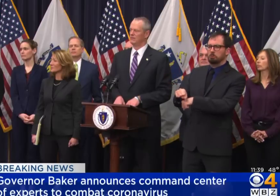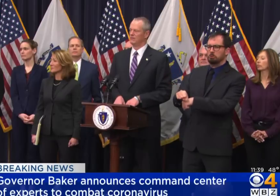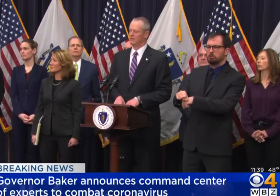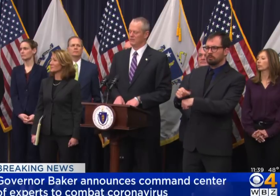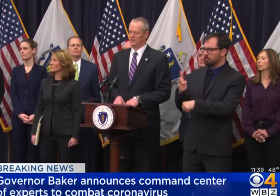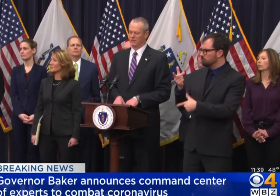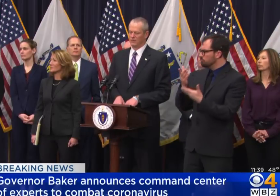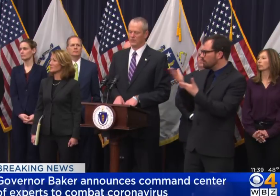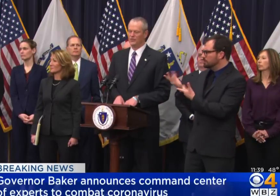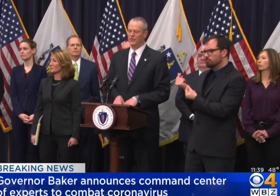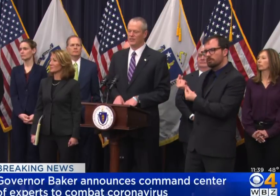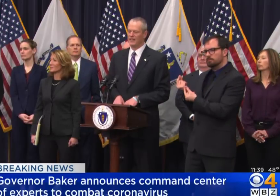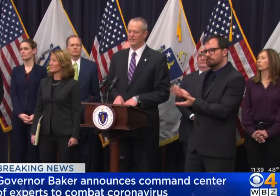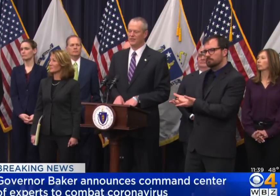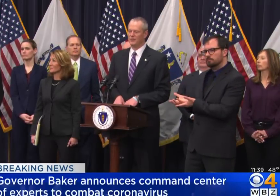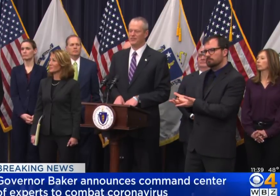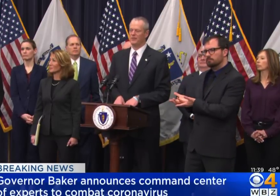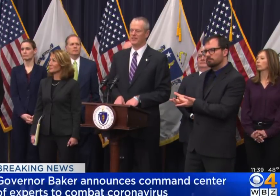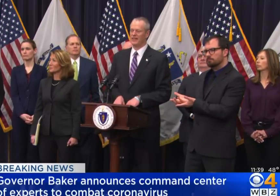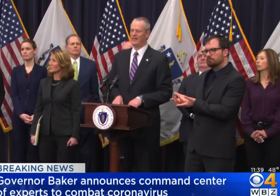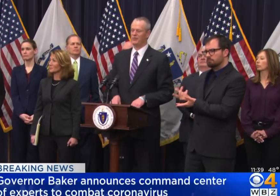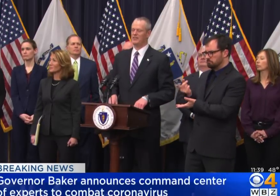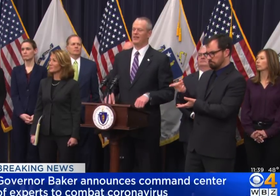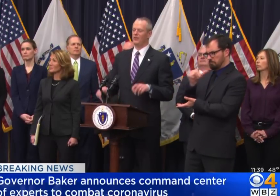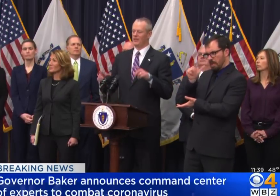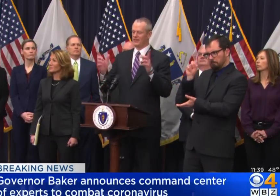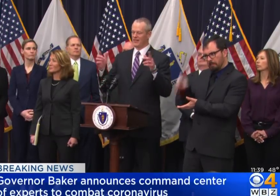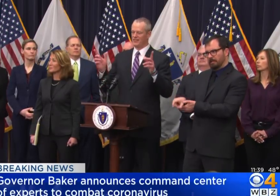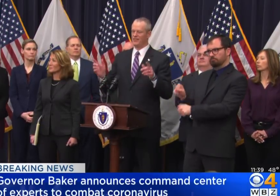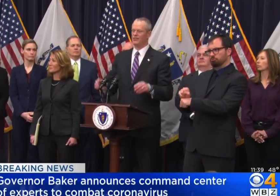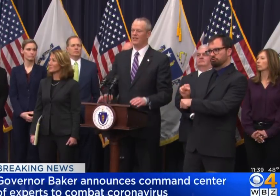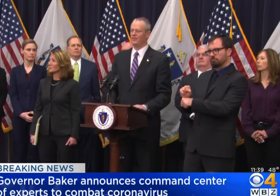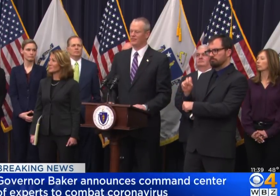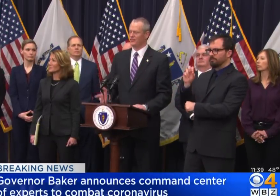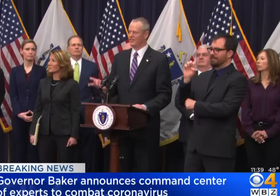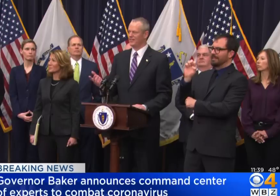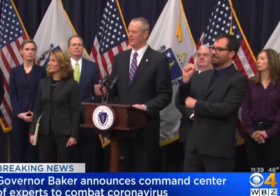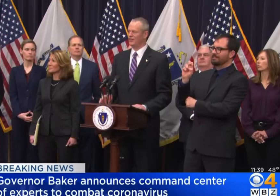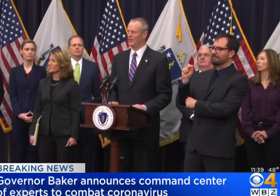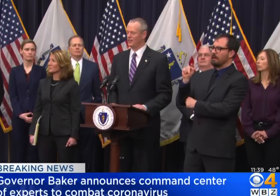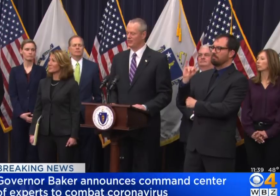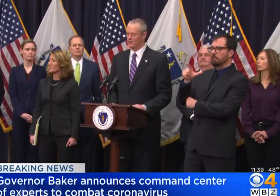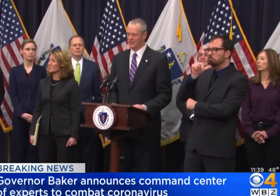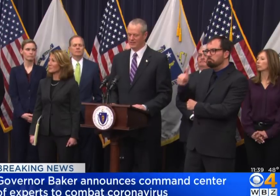THANKS, GUYS. ESSENTIAL EMPLOYEES COME TO WORK. THEY BRING THEIR KIDS IN DID.